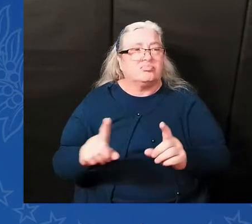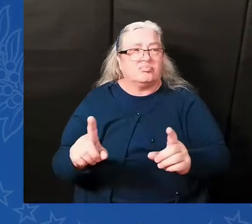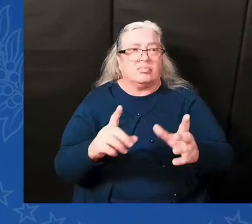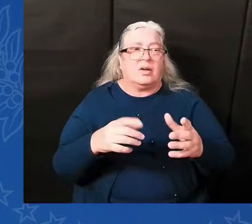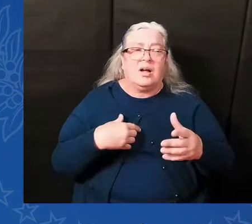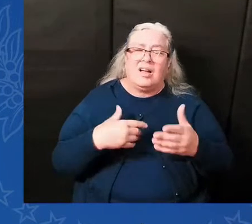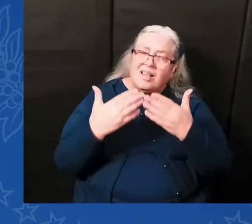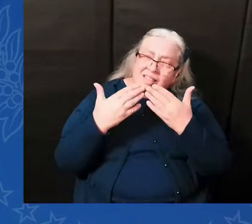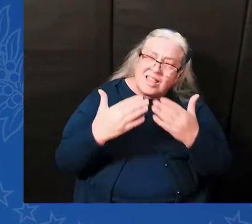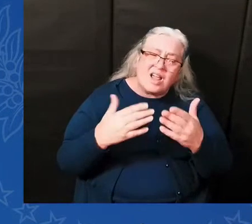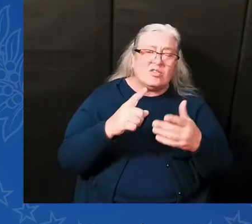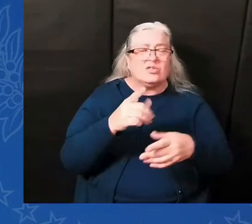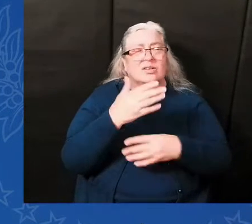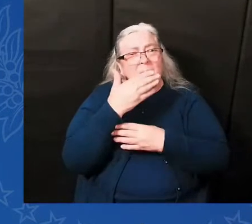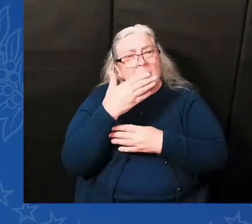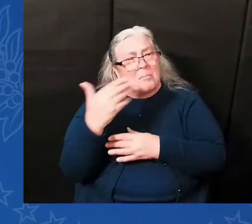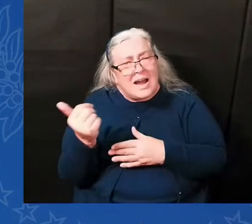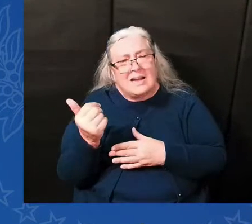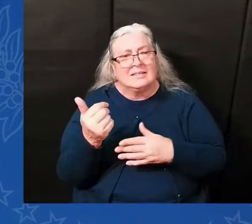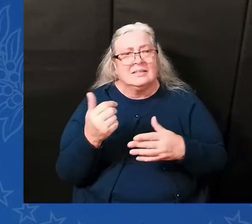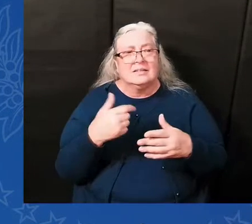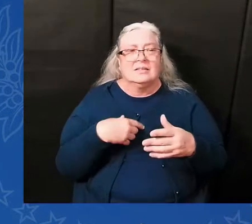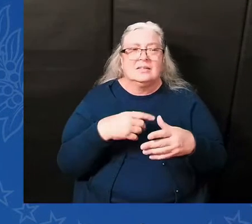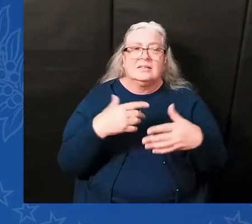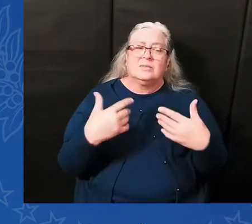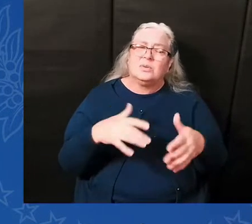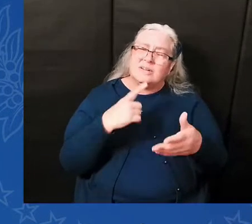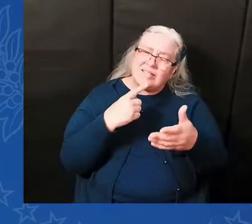to the nation's fire service. Thank you, sir, thank you.